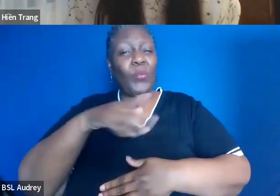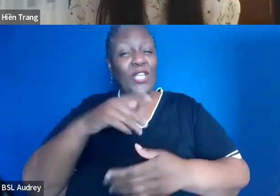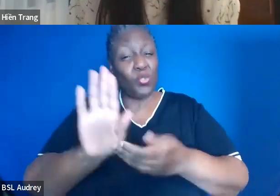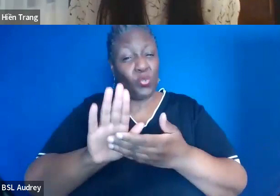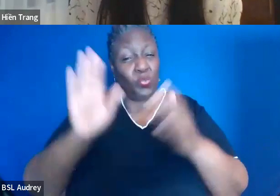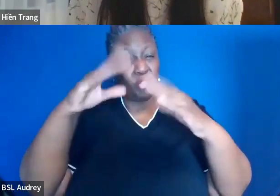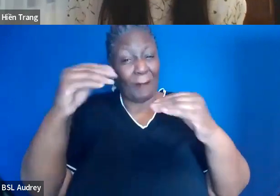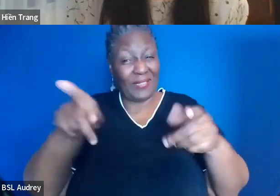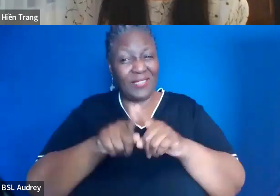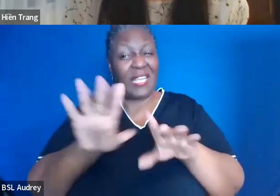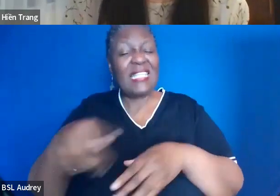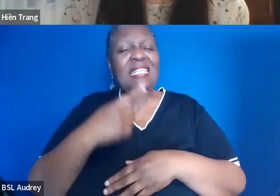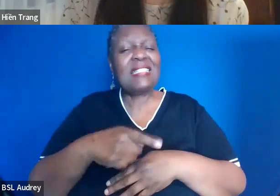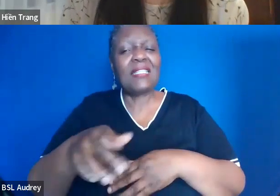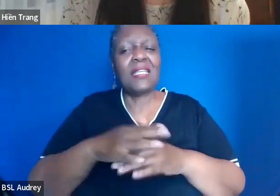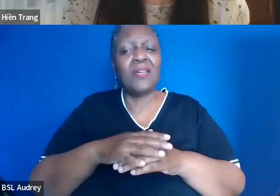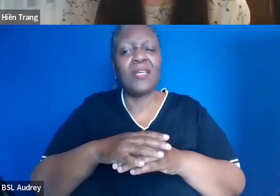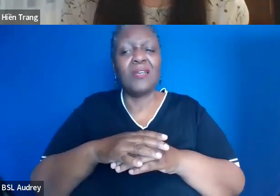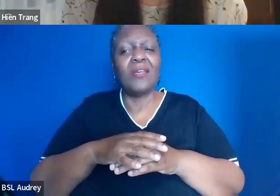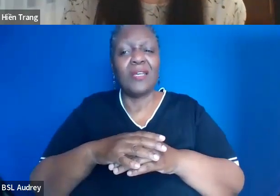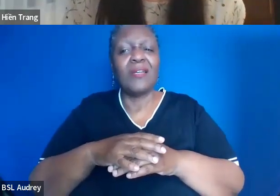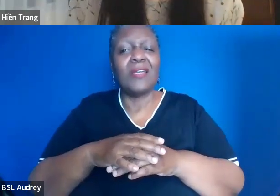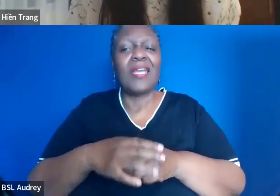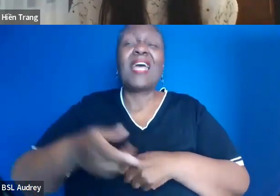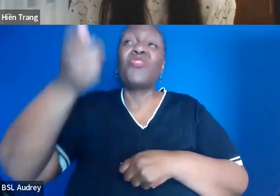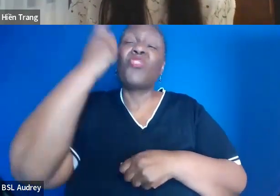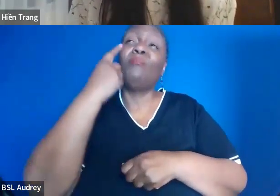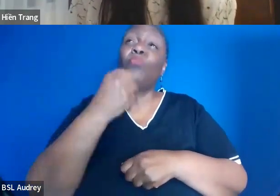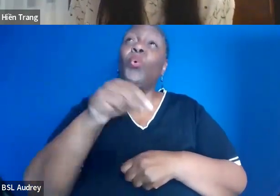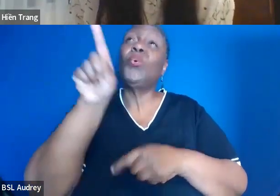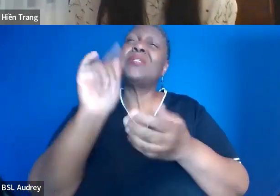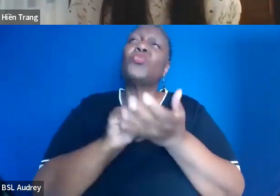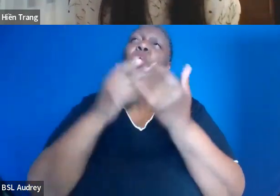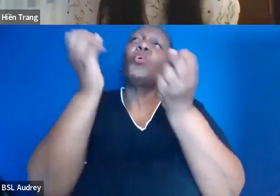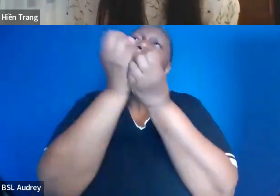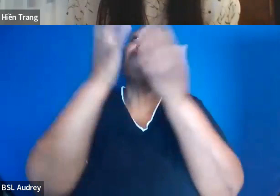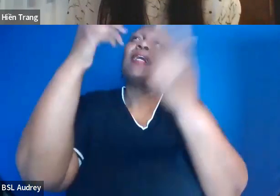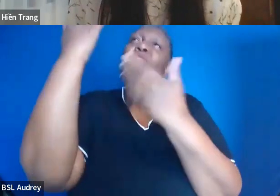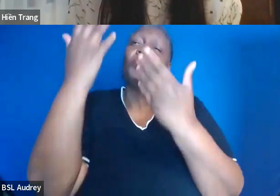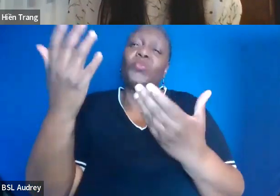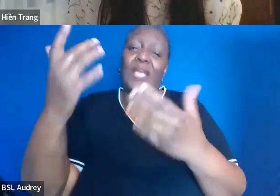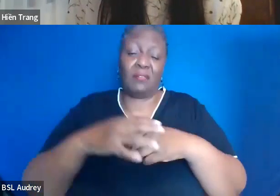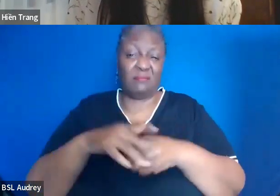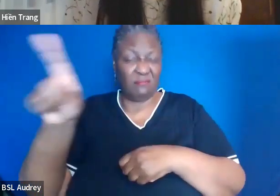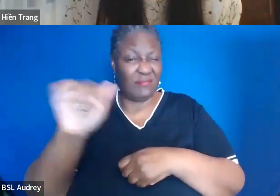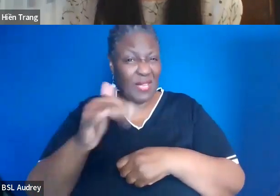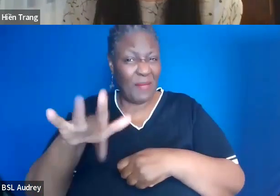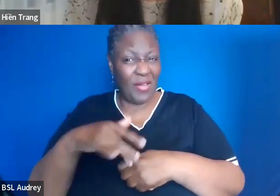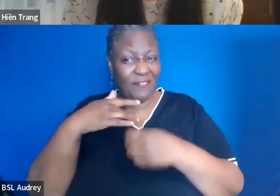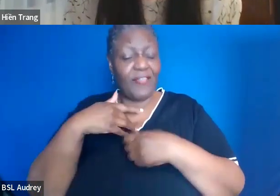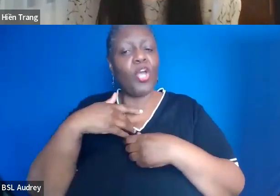and he said it is the moon so is so bright today uh somehow I think that the Japanese culture